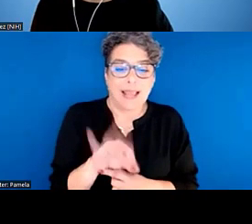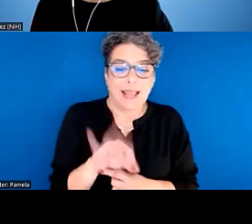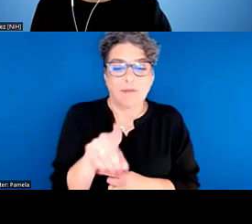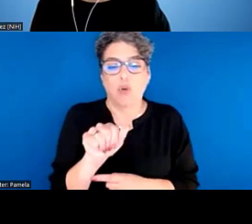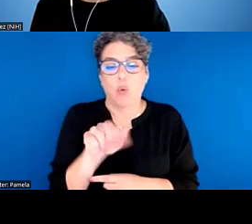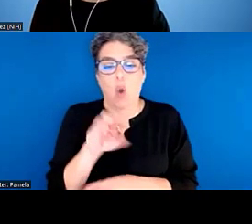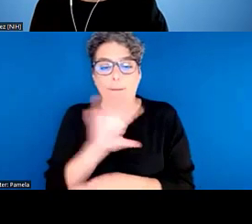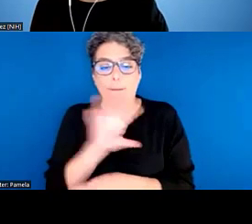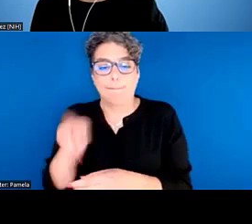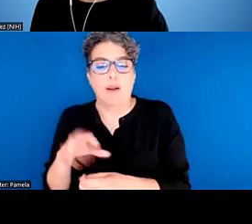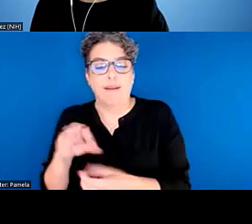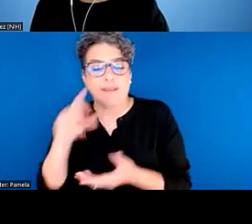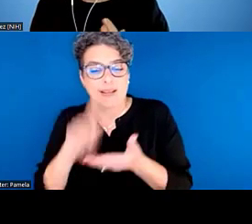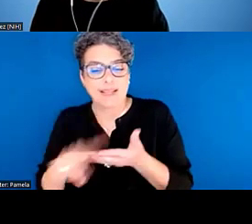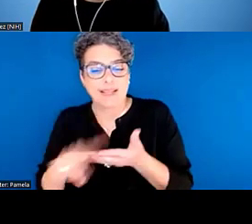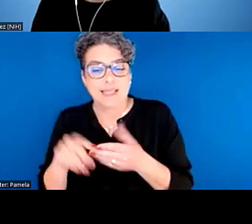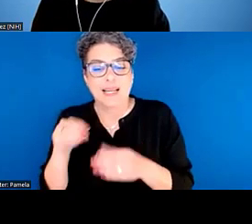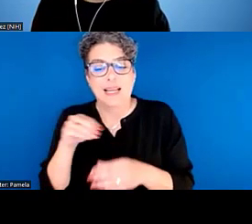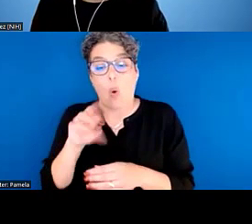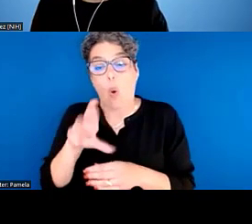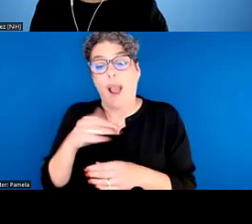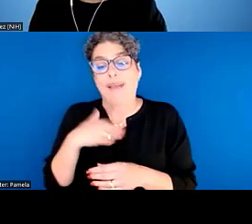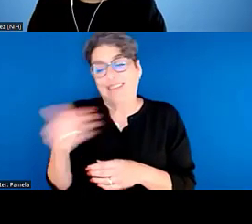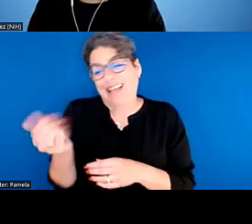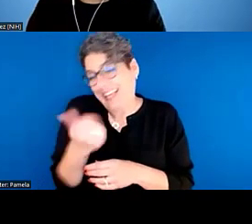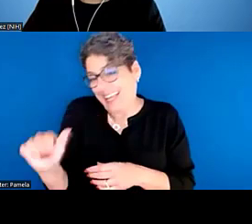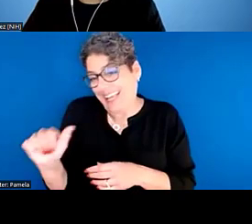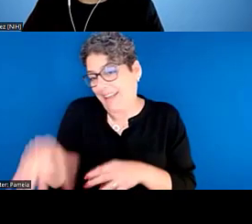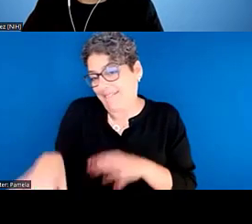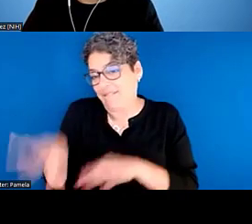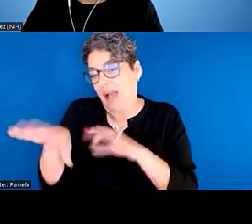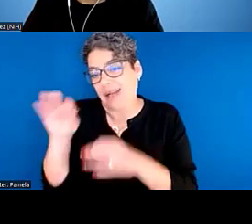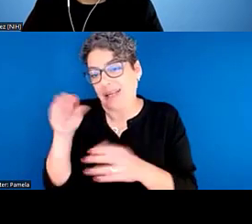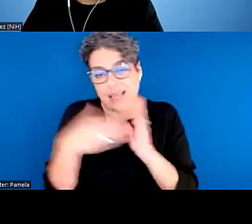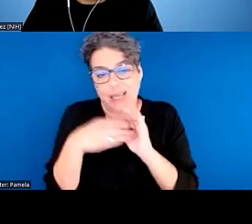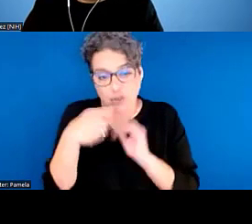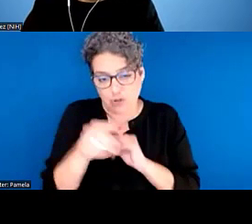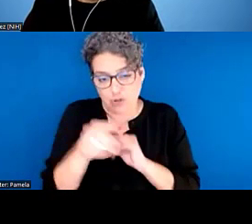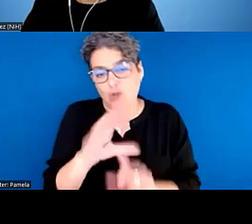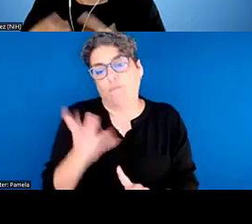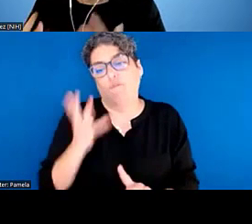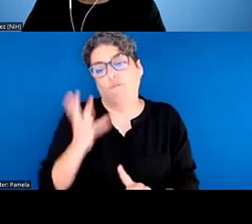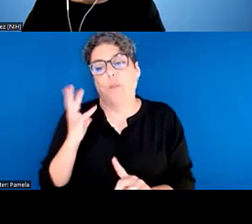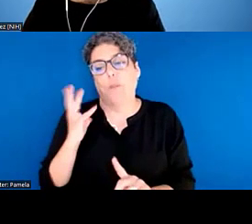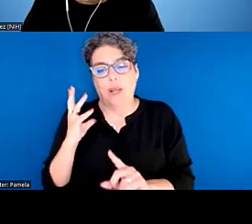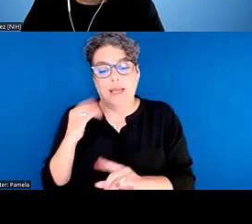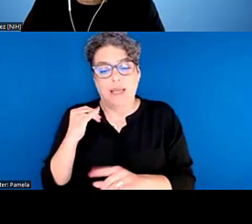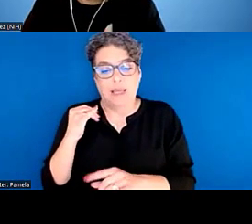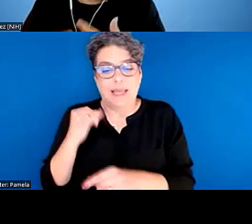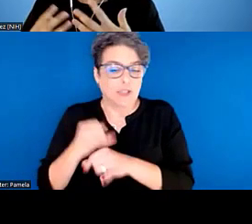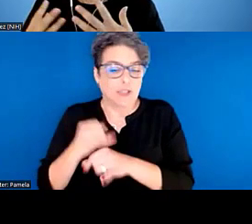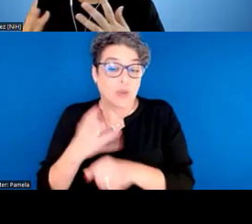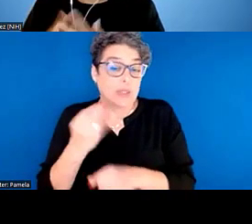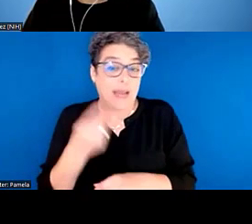at your former institution or have findings against you at your former institution, and if you fail to disclose that to us,